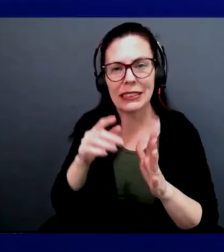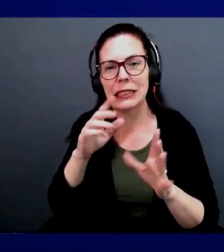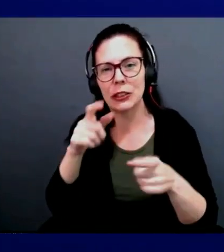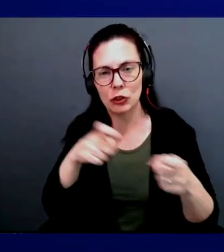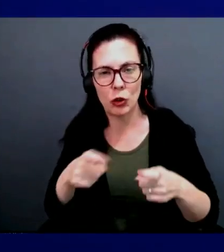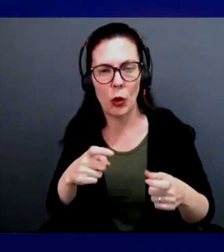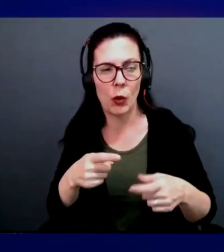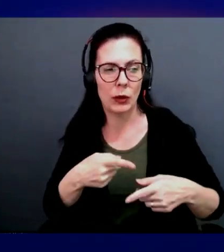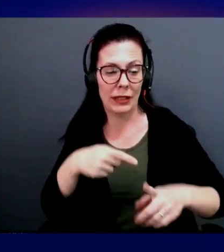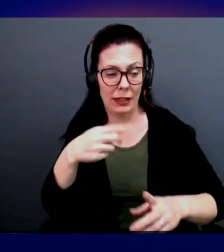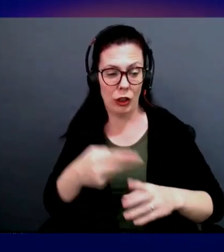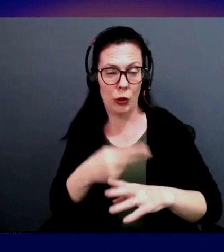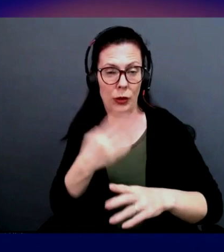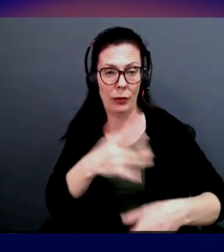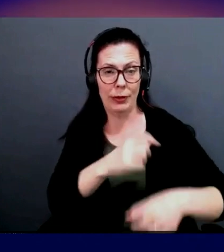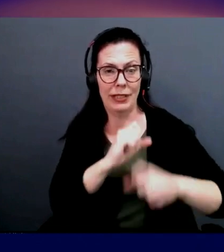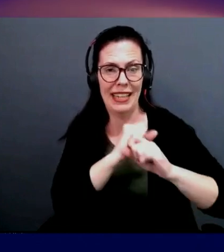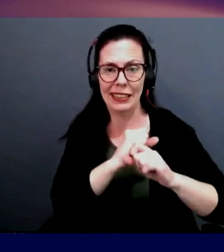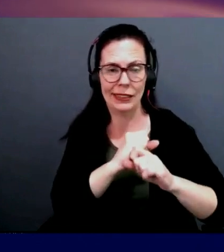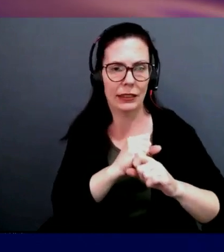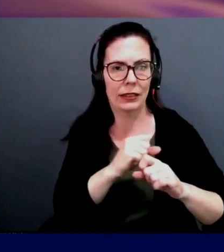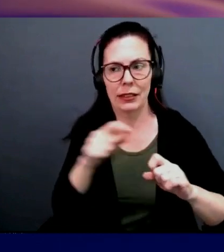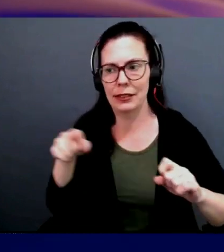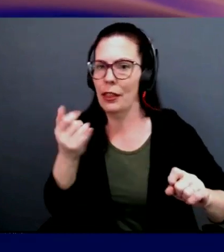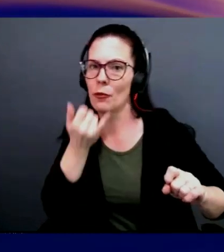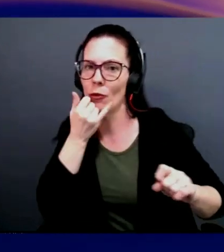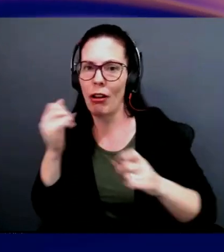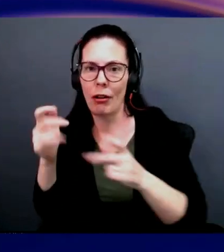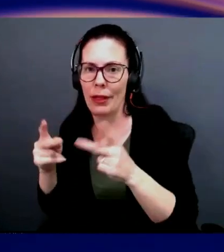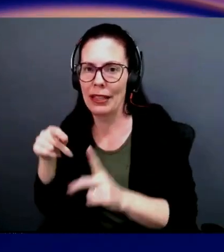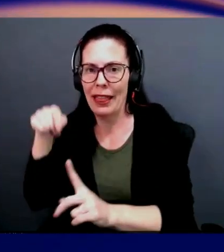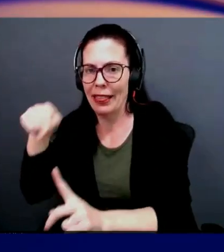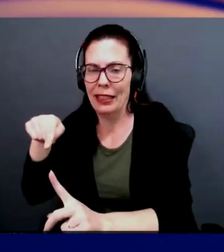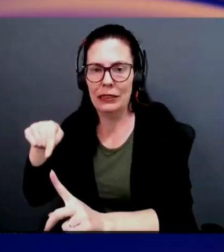all just went right out of the window because now it's in a free-form text.